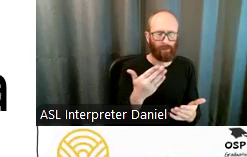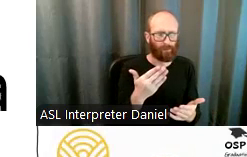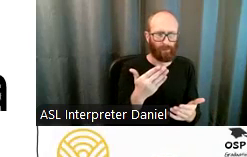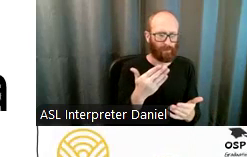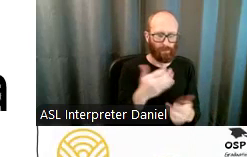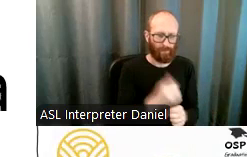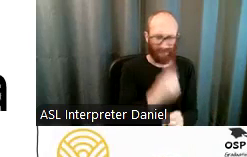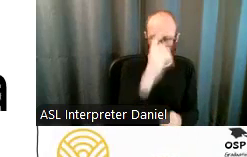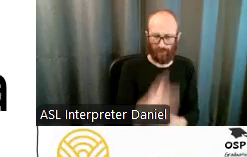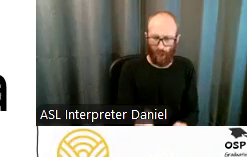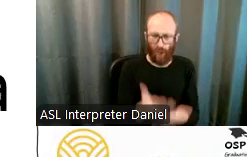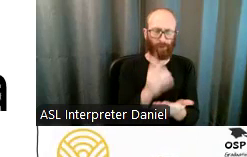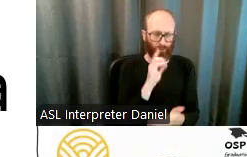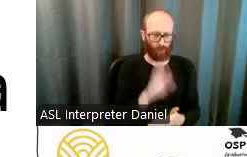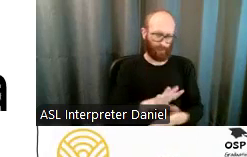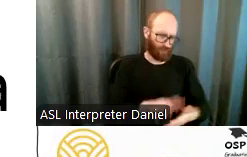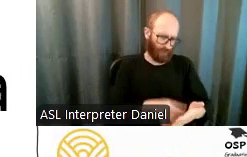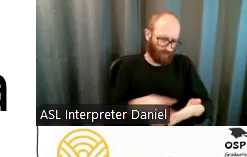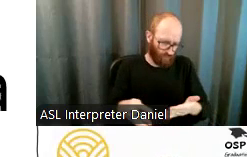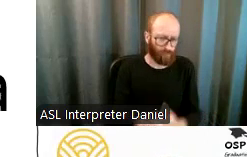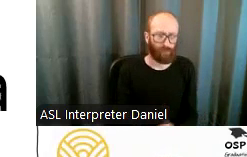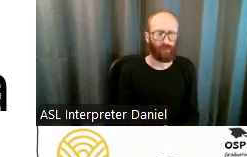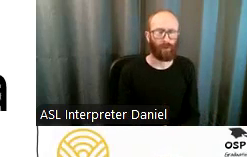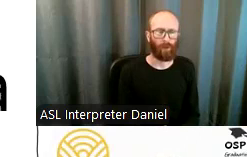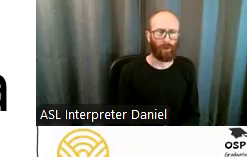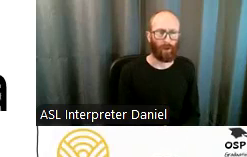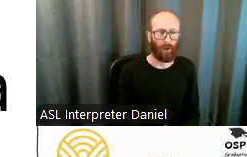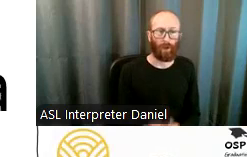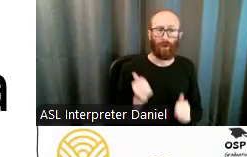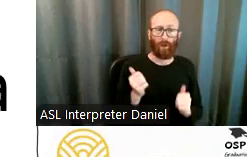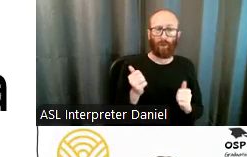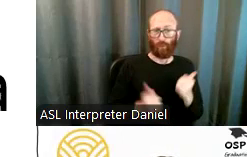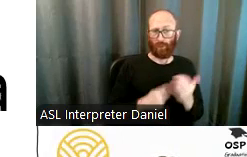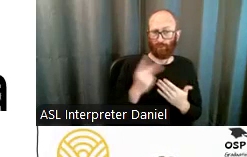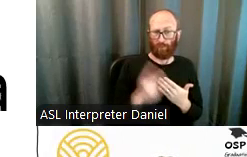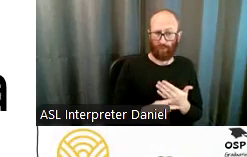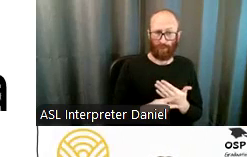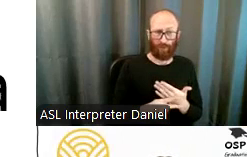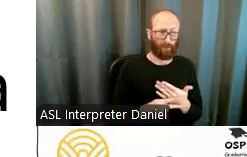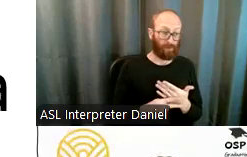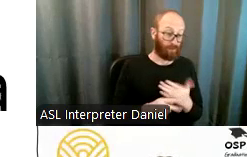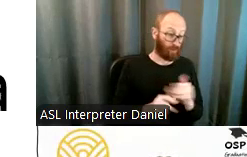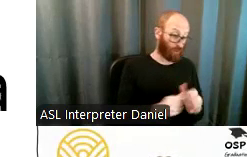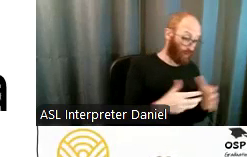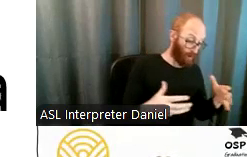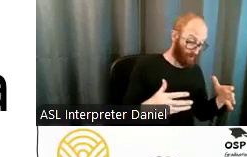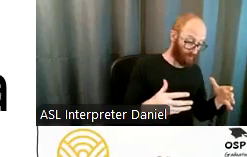primary schedule. What programs perhaps can be grown that have usually been delegated